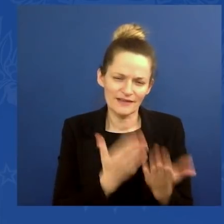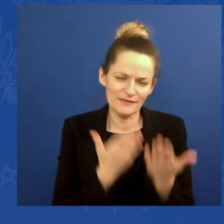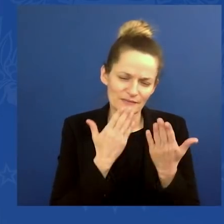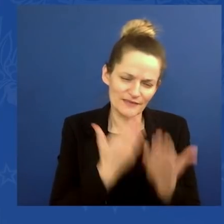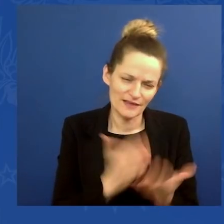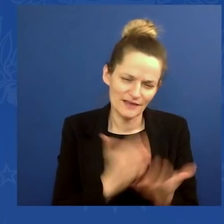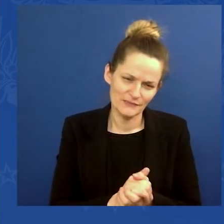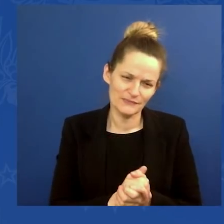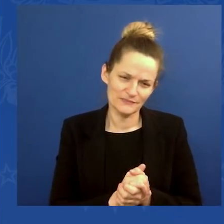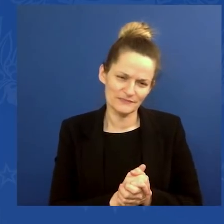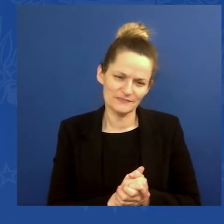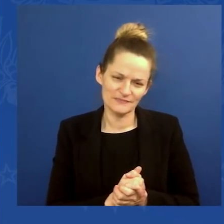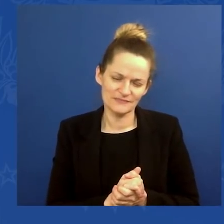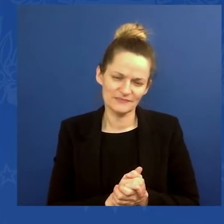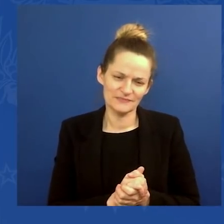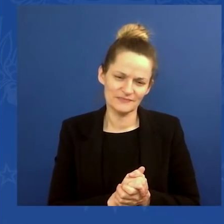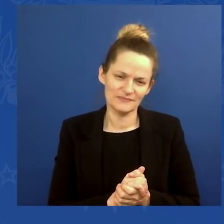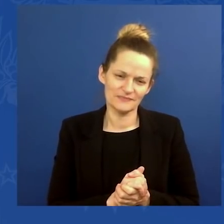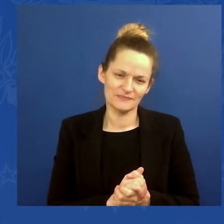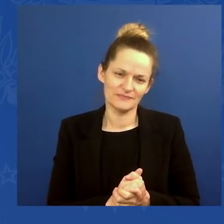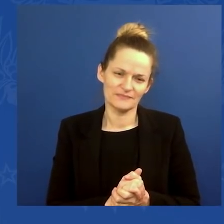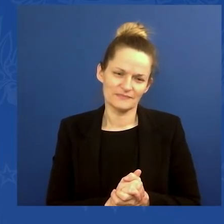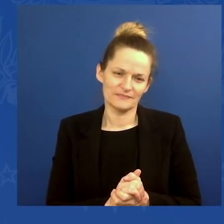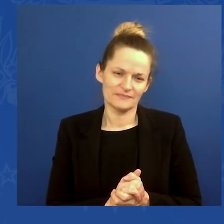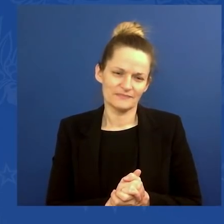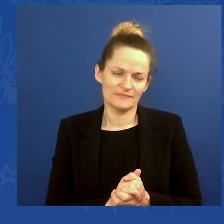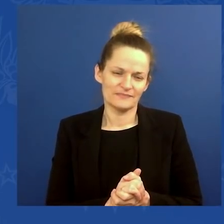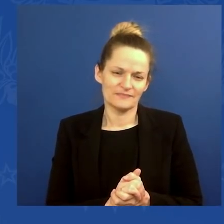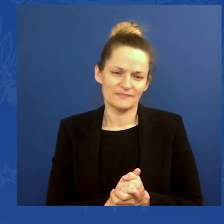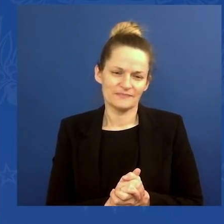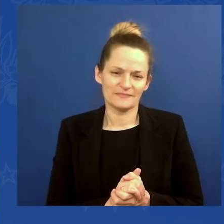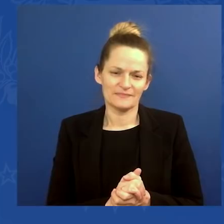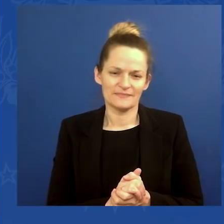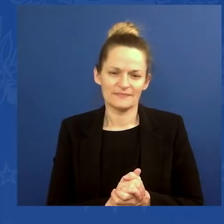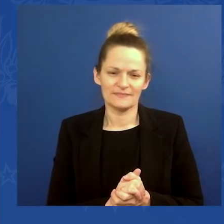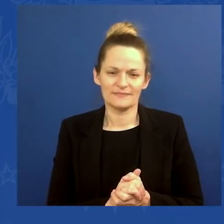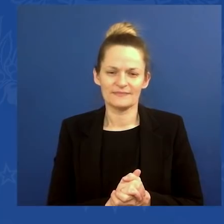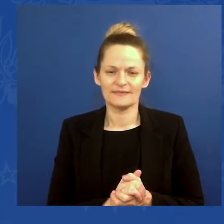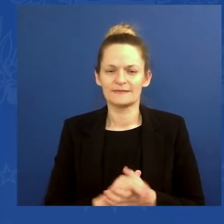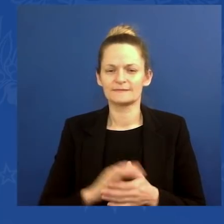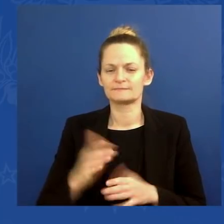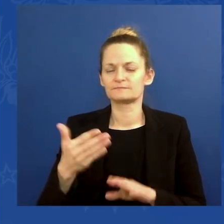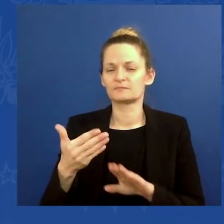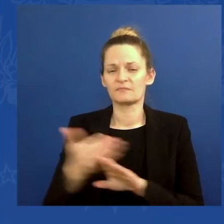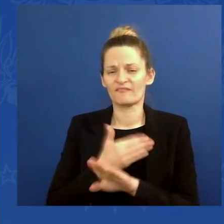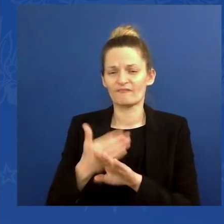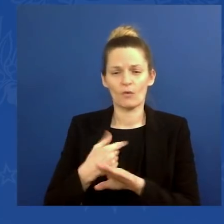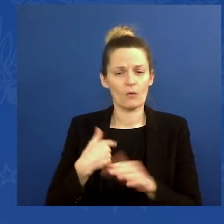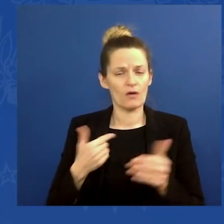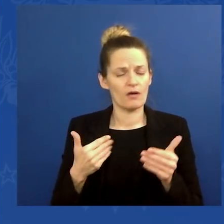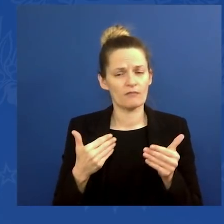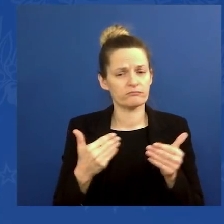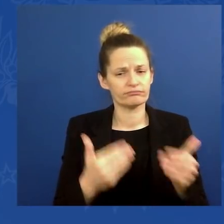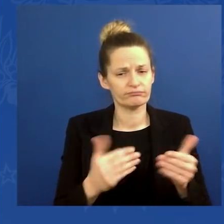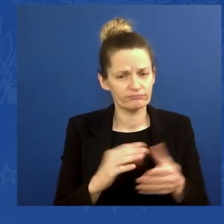Thank you, thank you, thank you. Thanks. Father, before I begin --